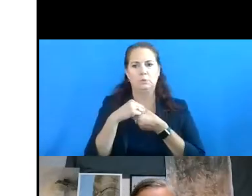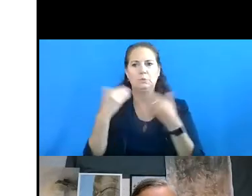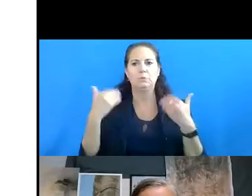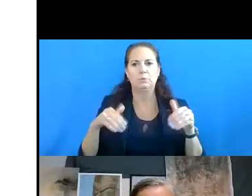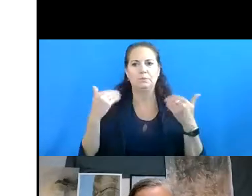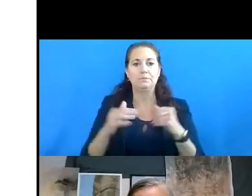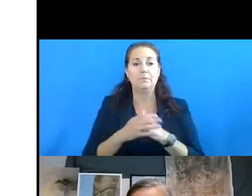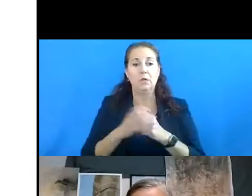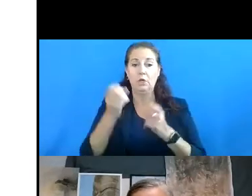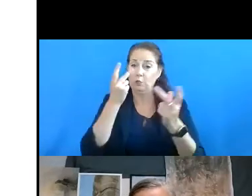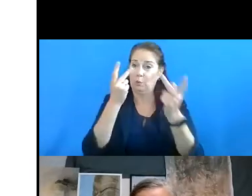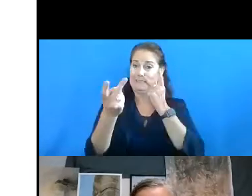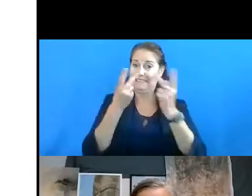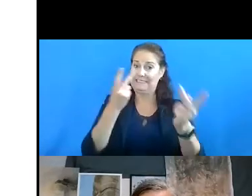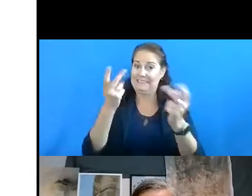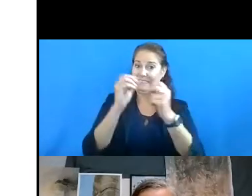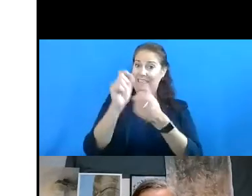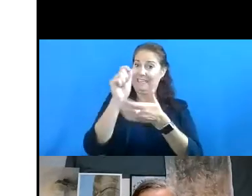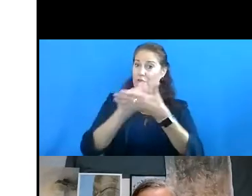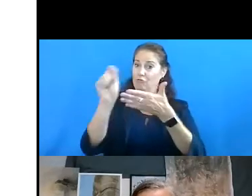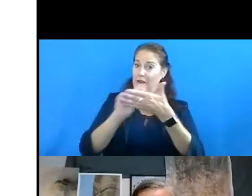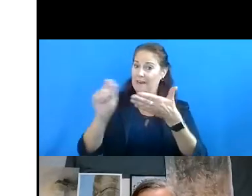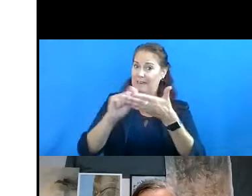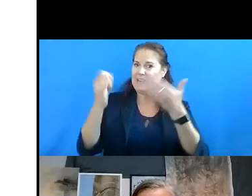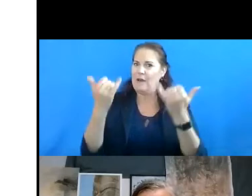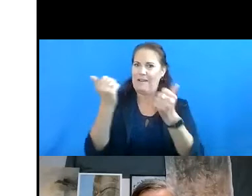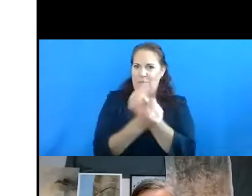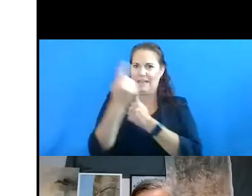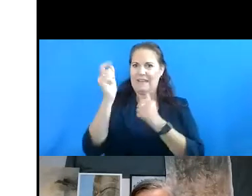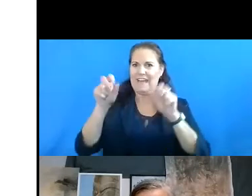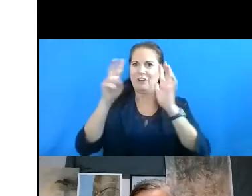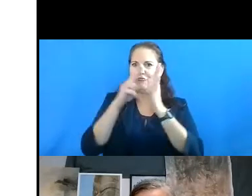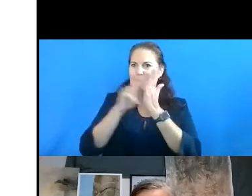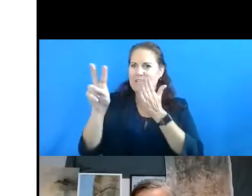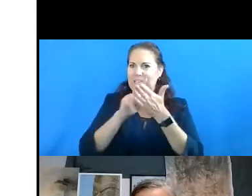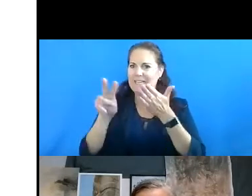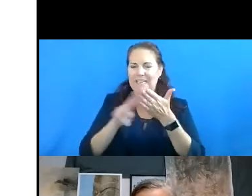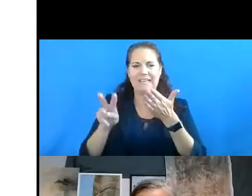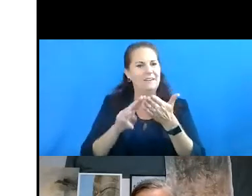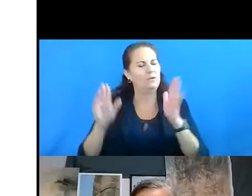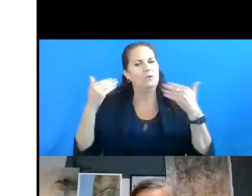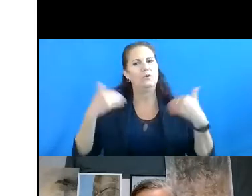To see this in writing where everybody can read it, this is great support for community